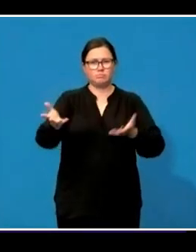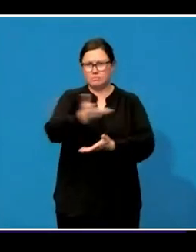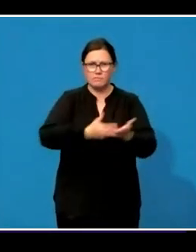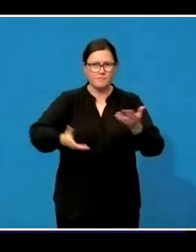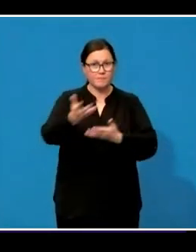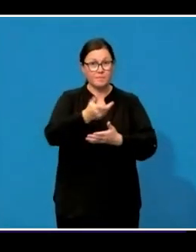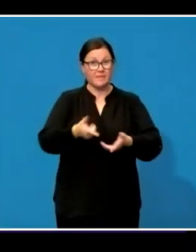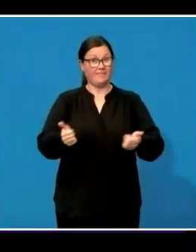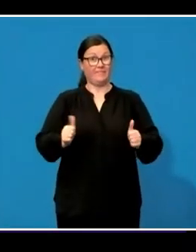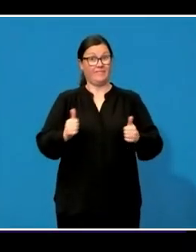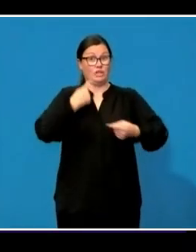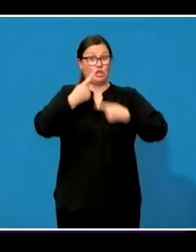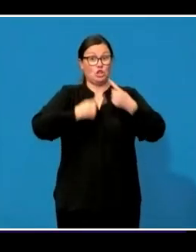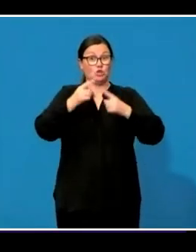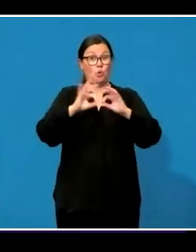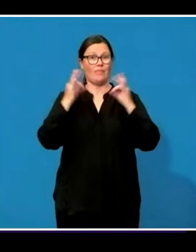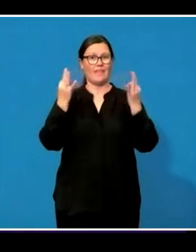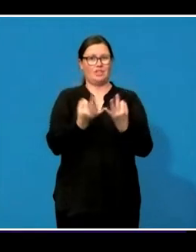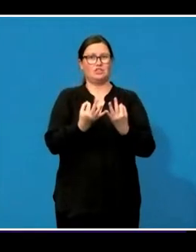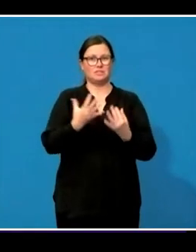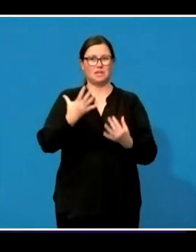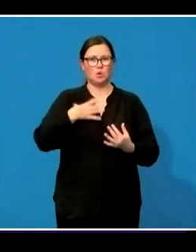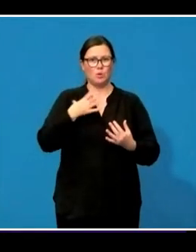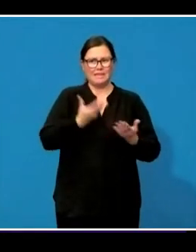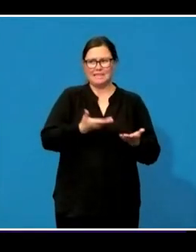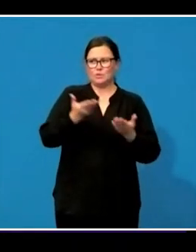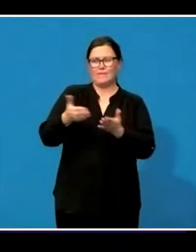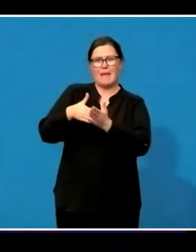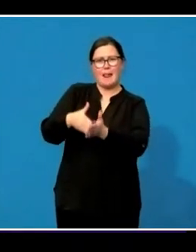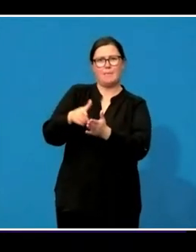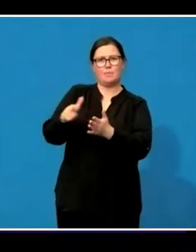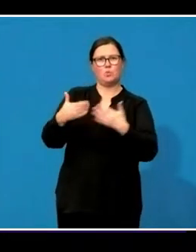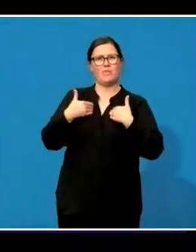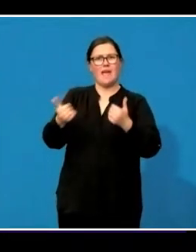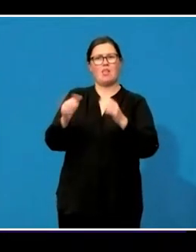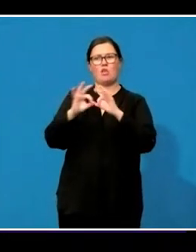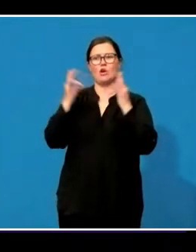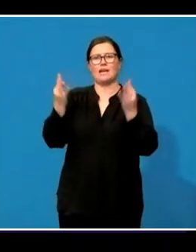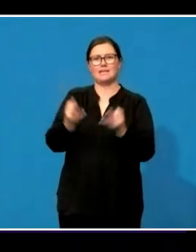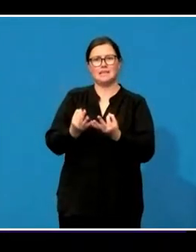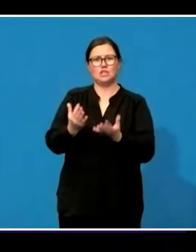to be more assistance given to the health organisation to bring in those services for people with a disability.